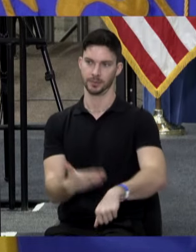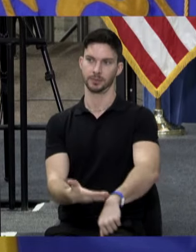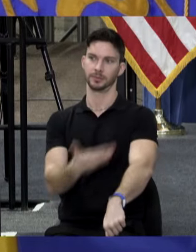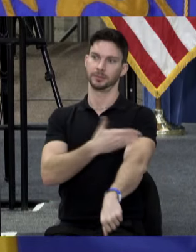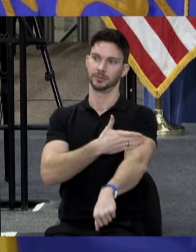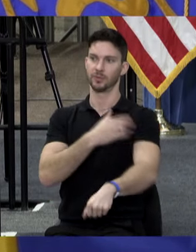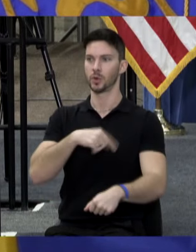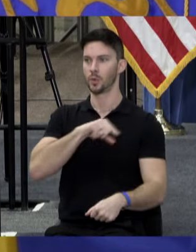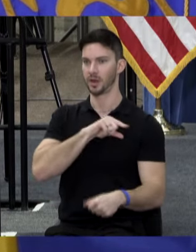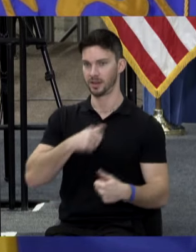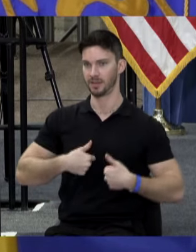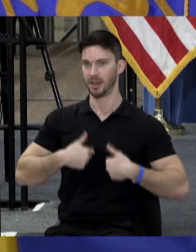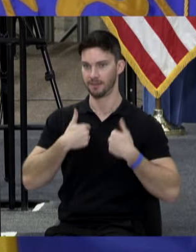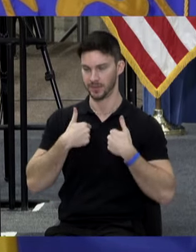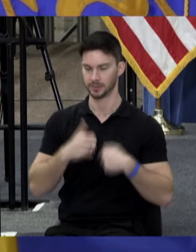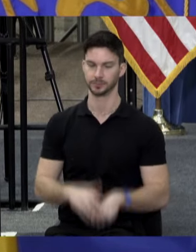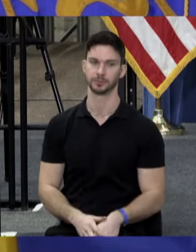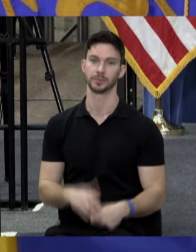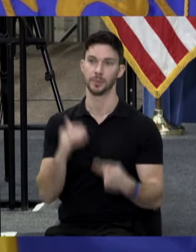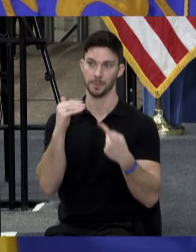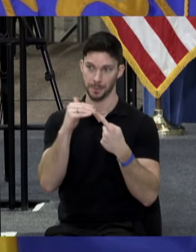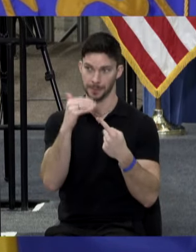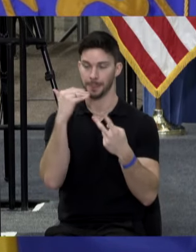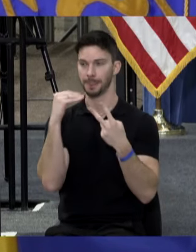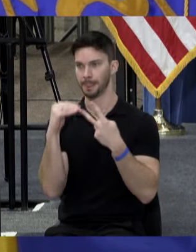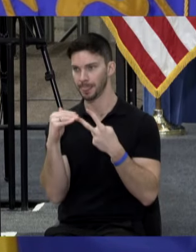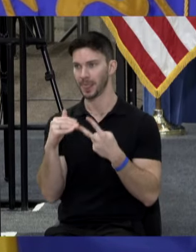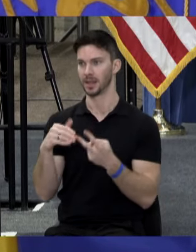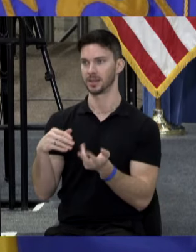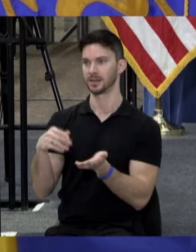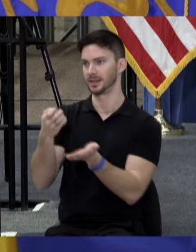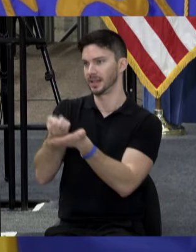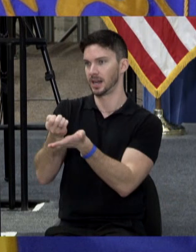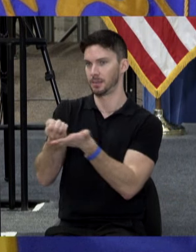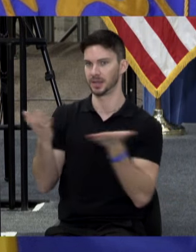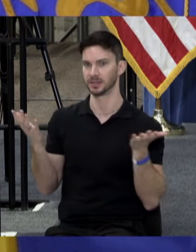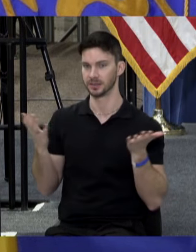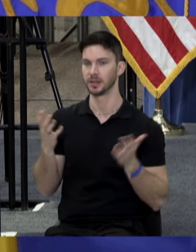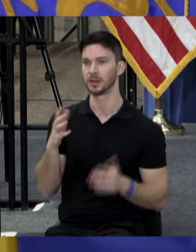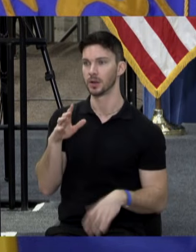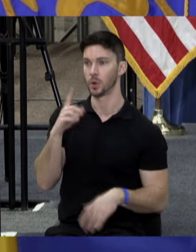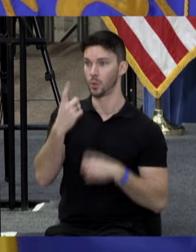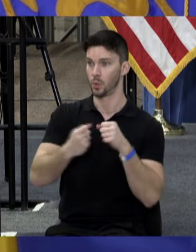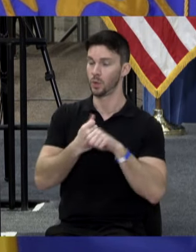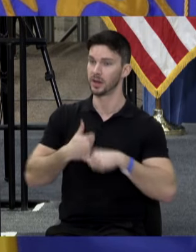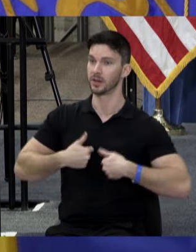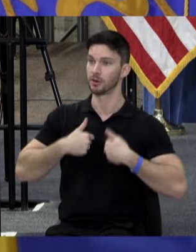Second, basic economics. A year in a nursing home costs about 120,000. Home-based care,